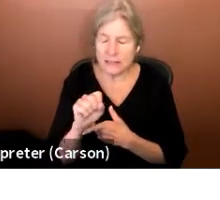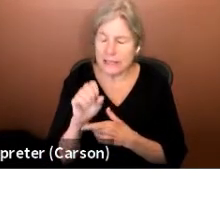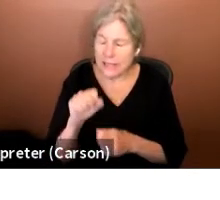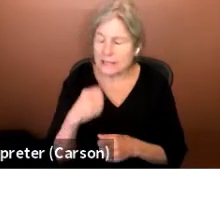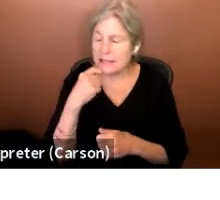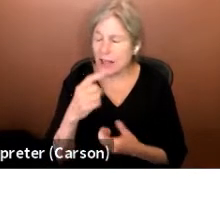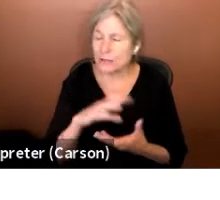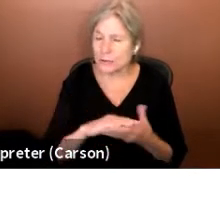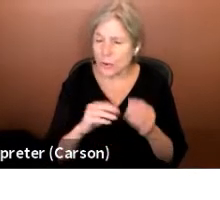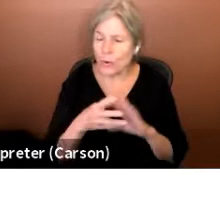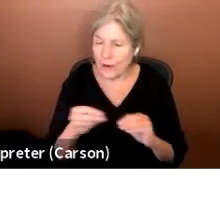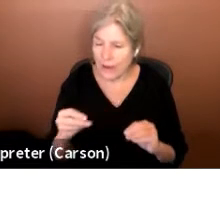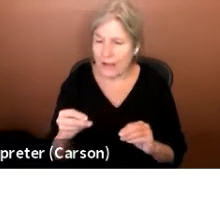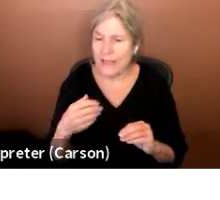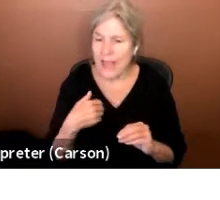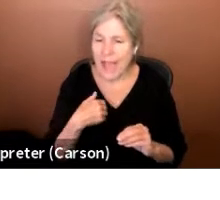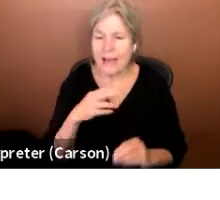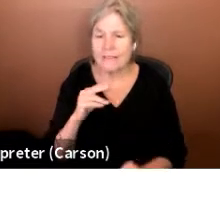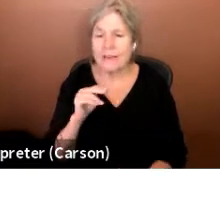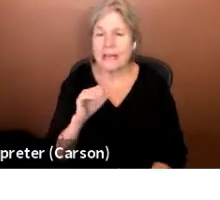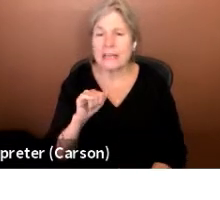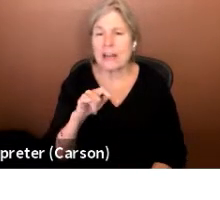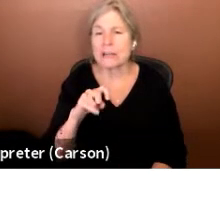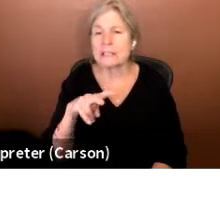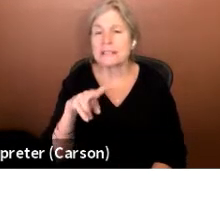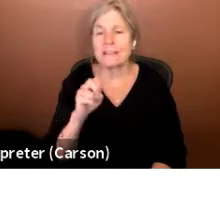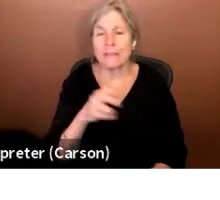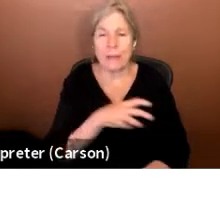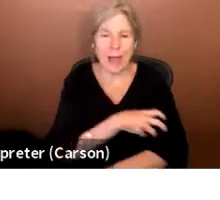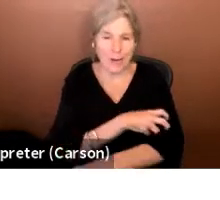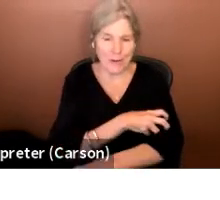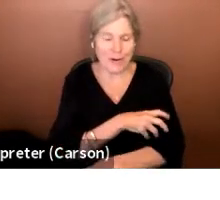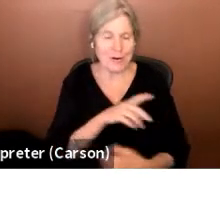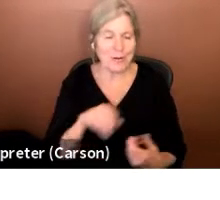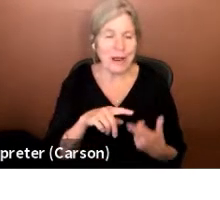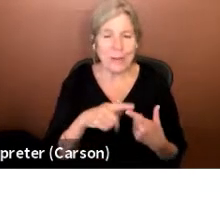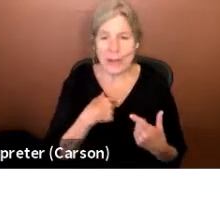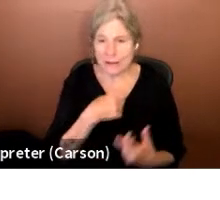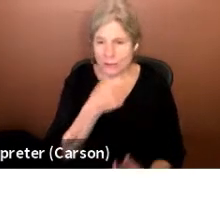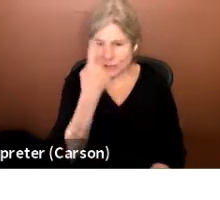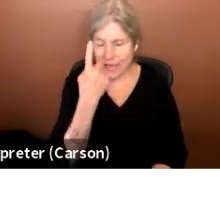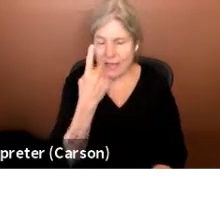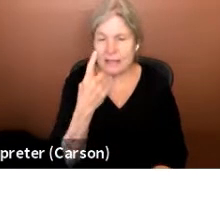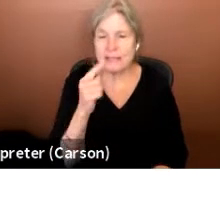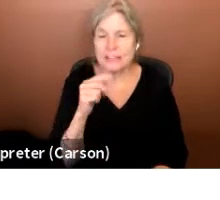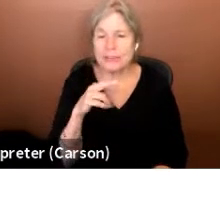narrative power. And when we understand this we try to understand what is the